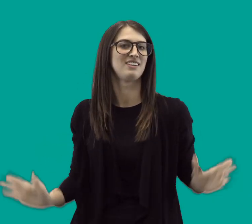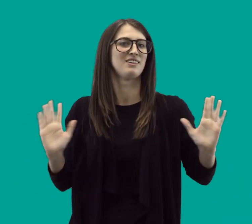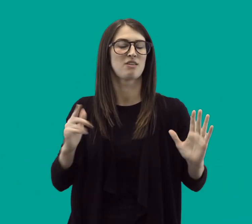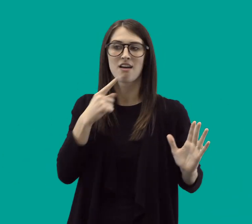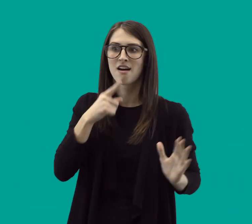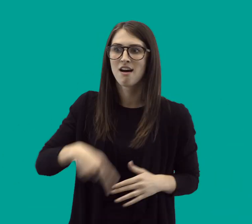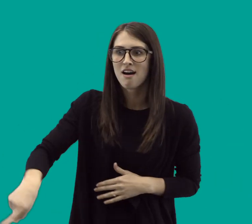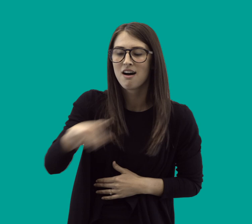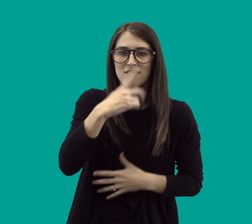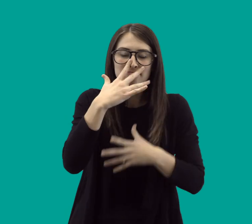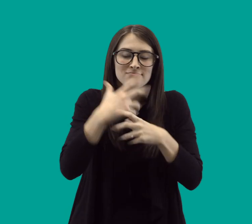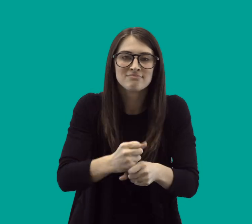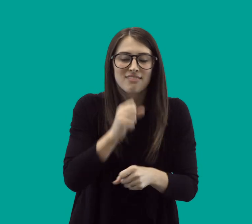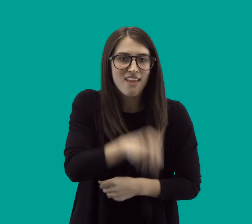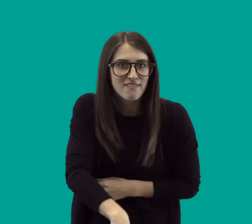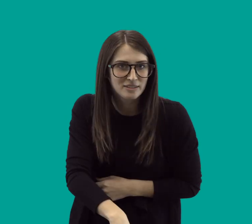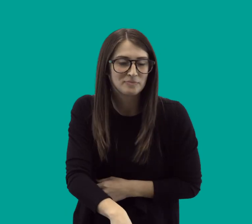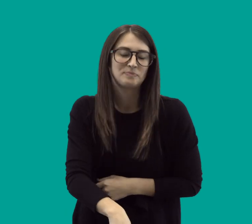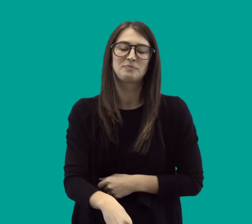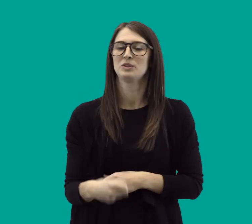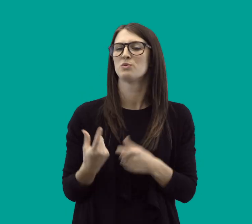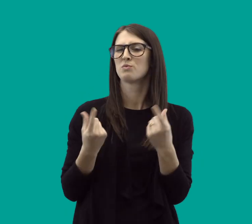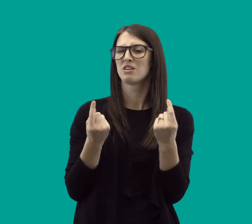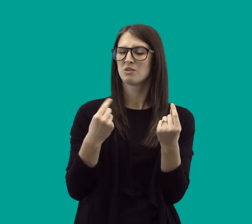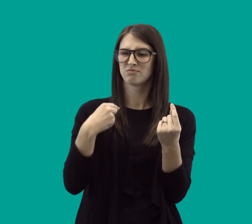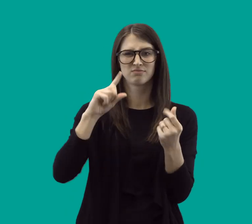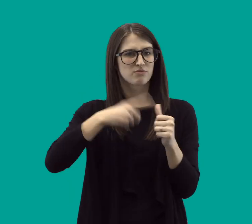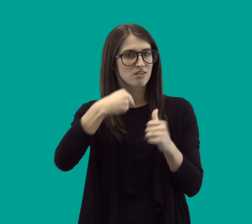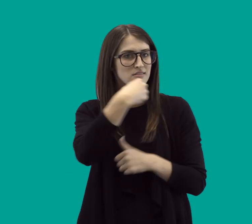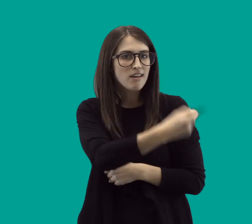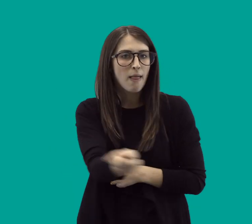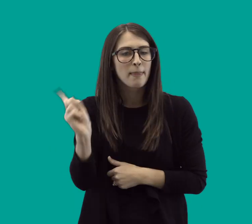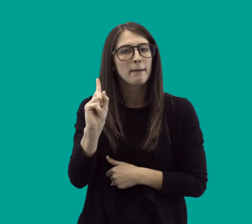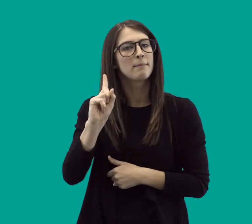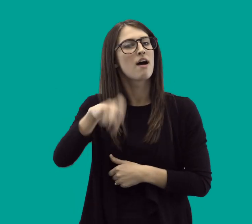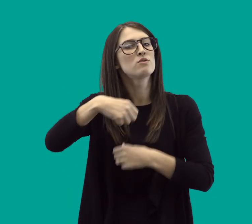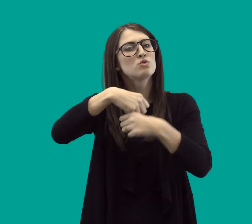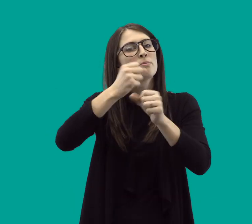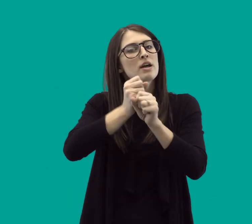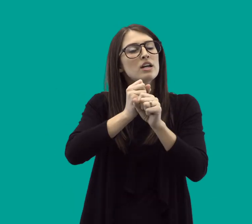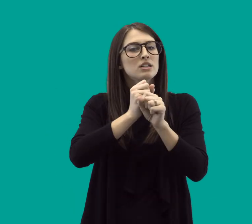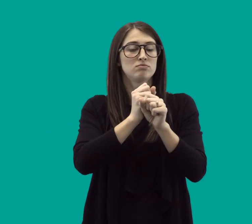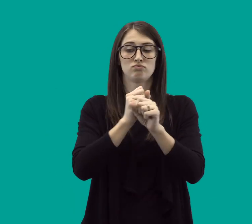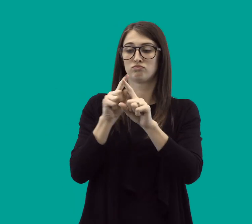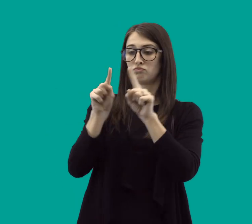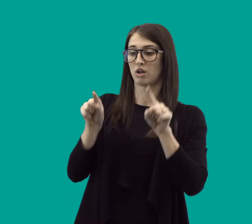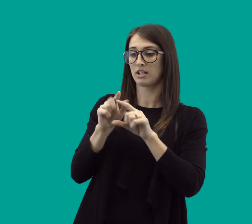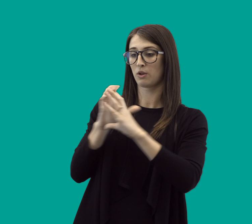they are allowed to eat the popcorn So first, I tell the students they have to make a rectangular prism and